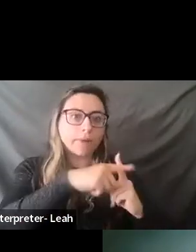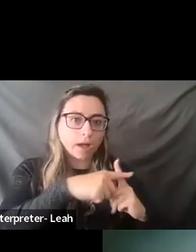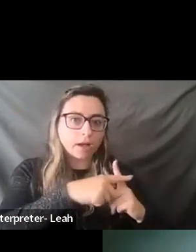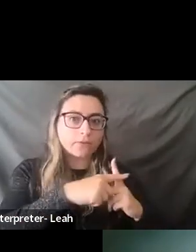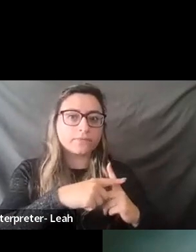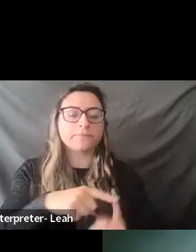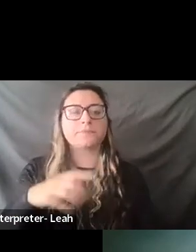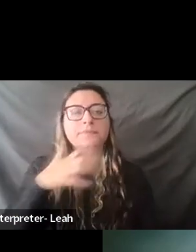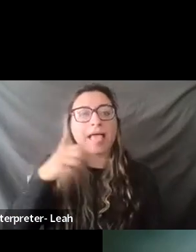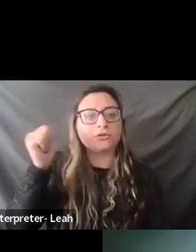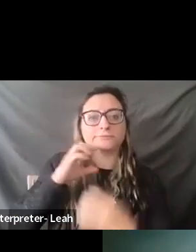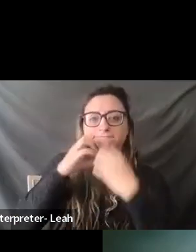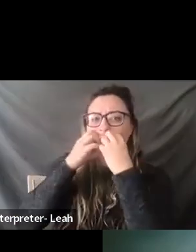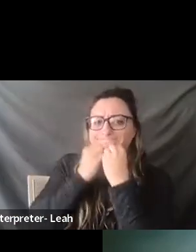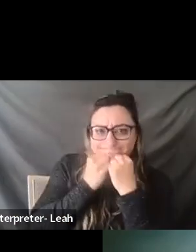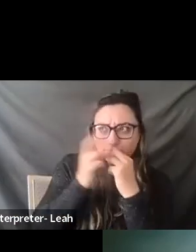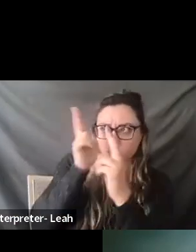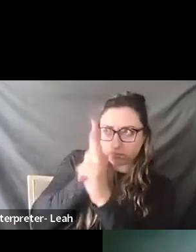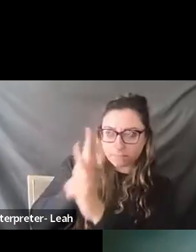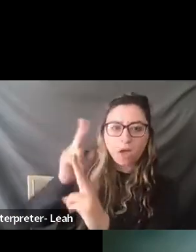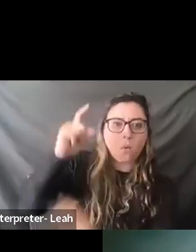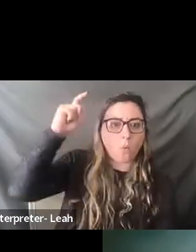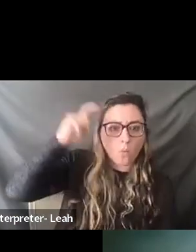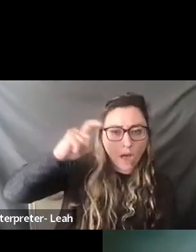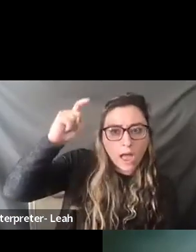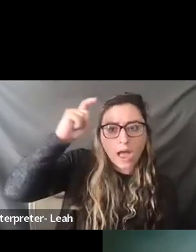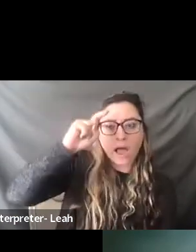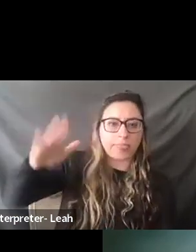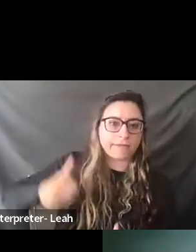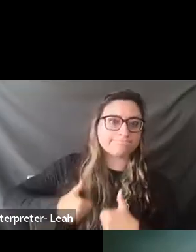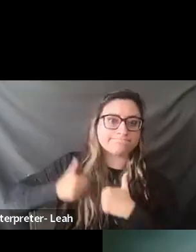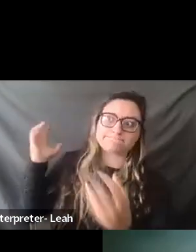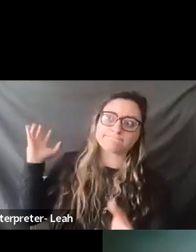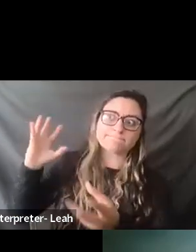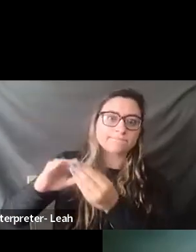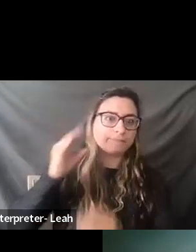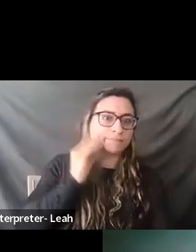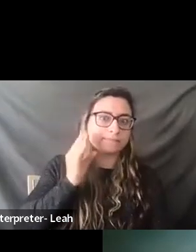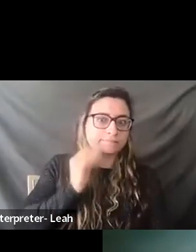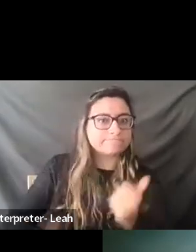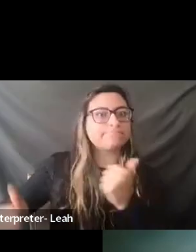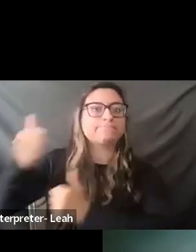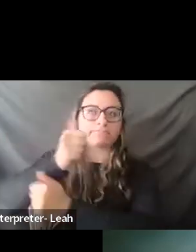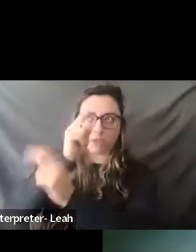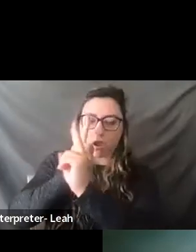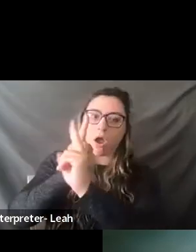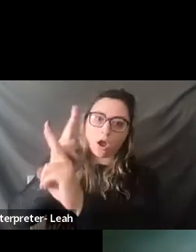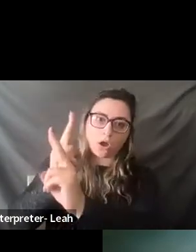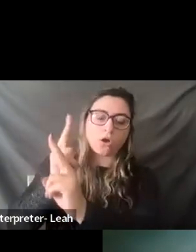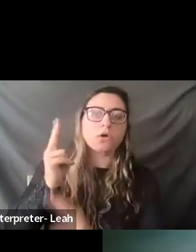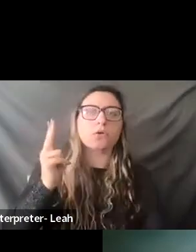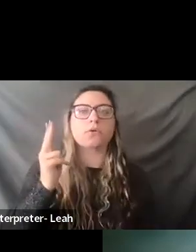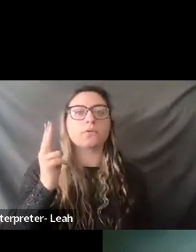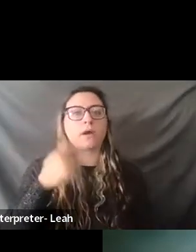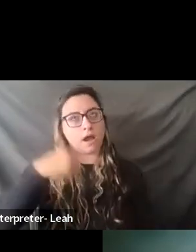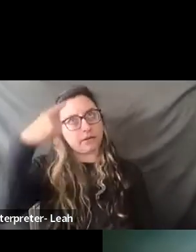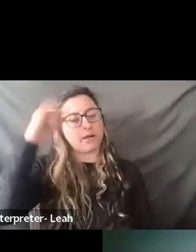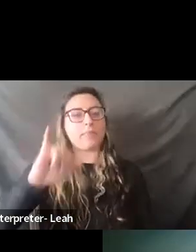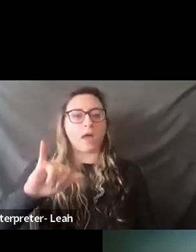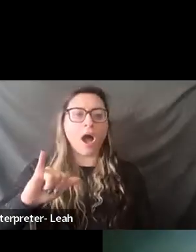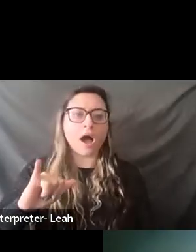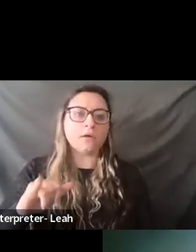But, yes, Arkansas -- thank you, Shaylin -- in the Marshalese community, having the elders carry the message was larger successful and having the communities say, yes, let's get vaccinated.